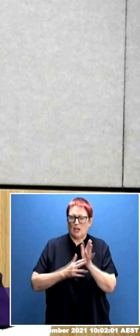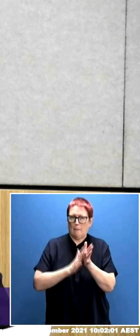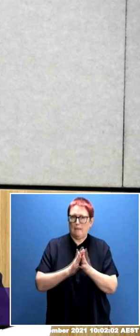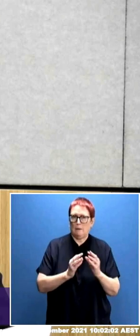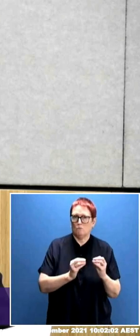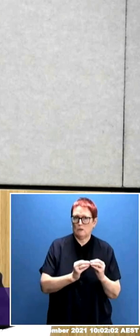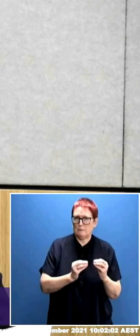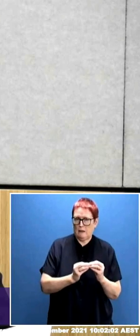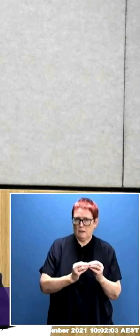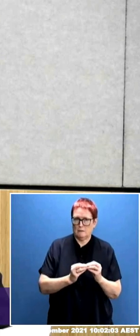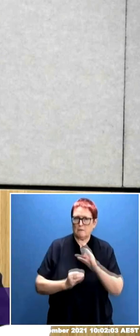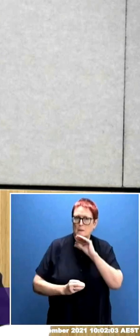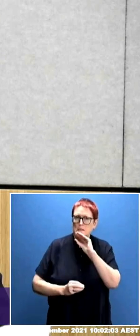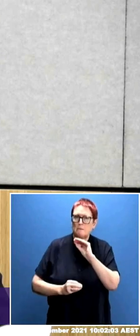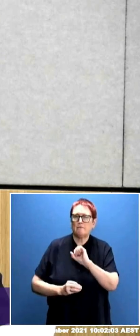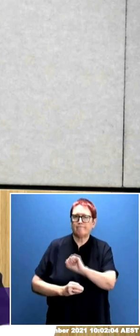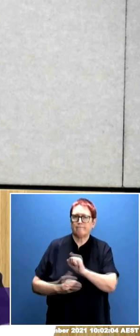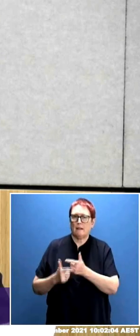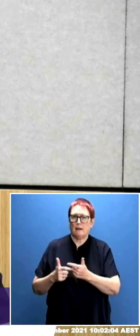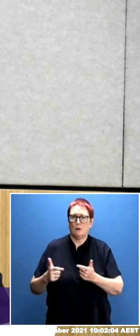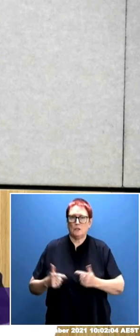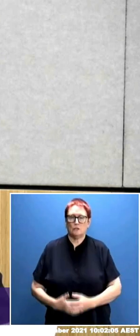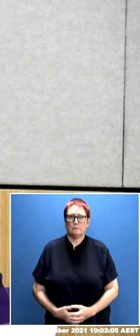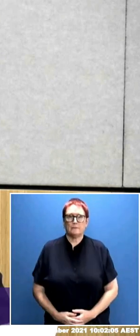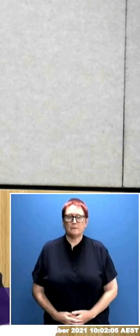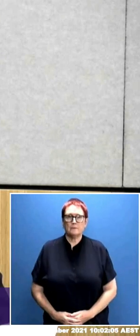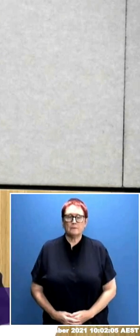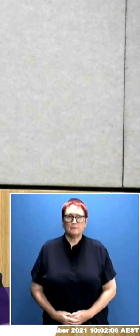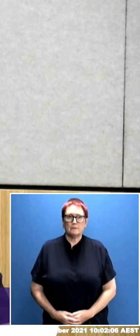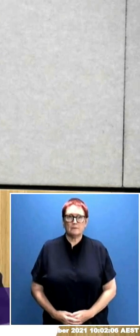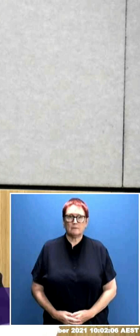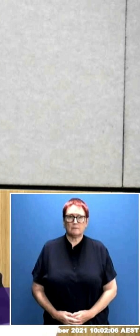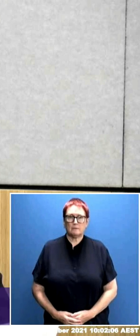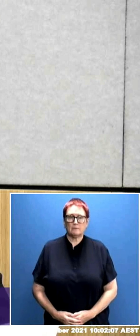Nganana ngurkantananyi ngura Meeanjin-nga Brisbane-ta.